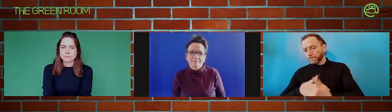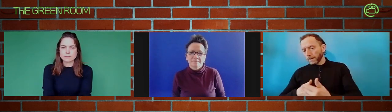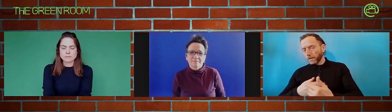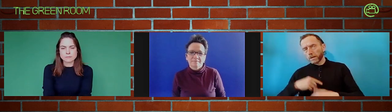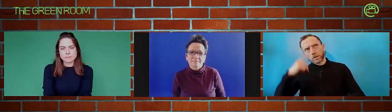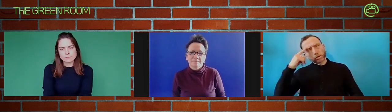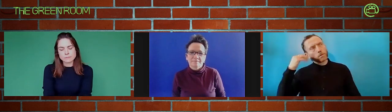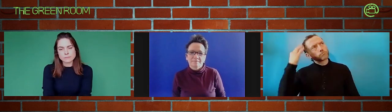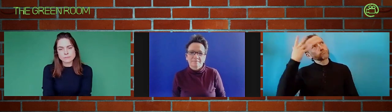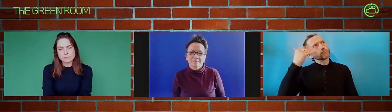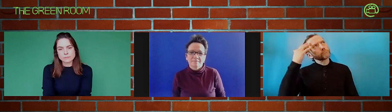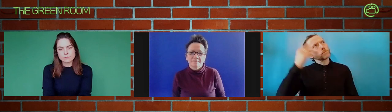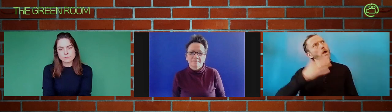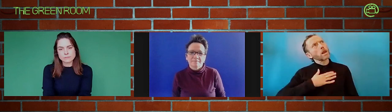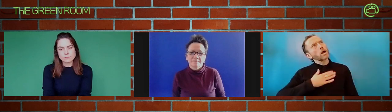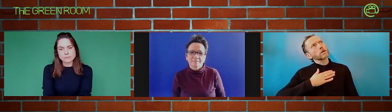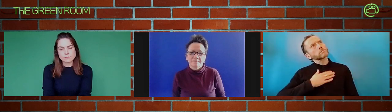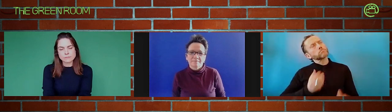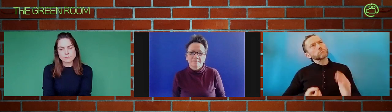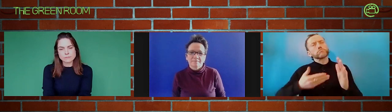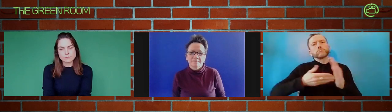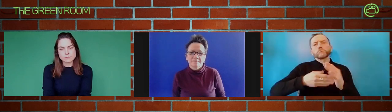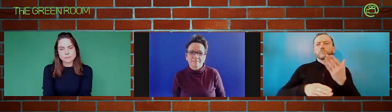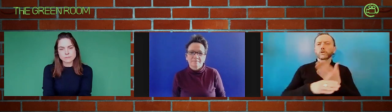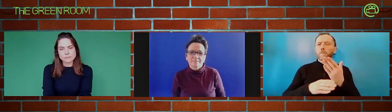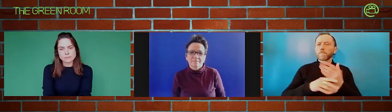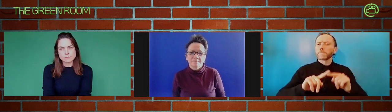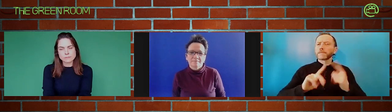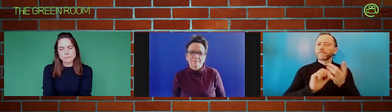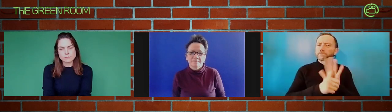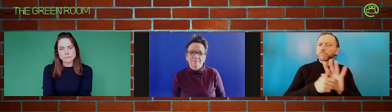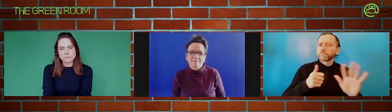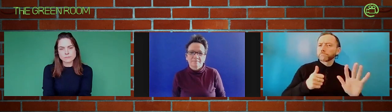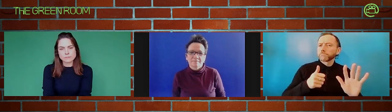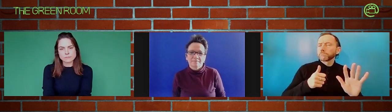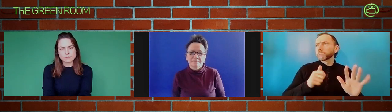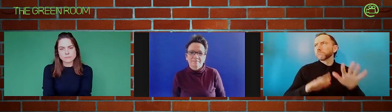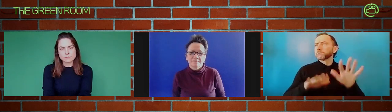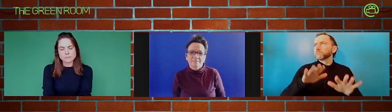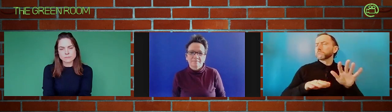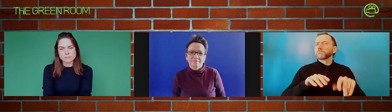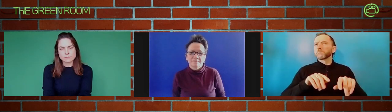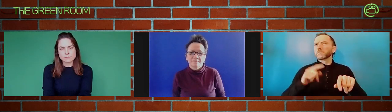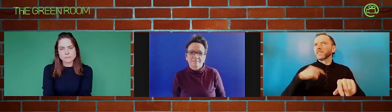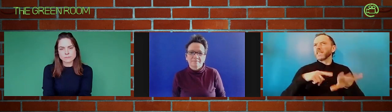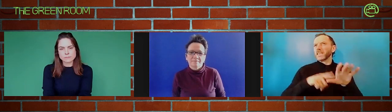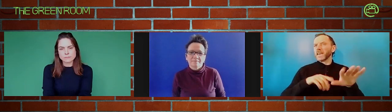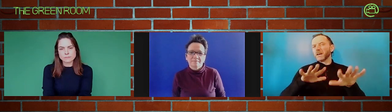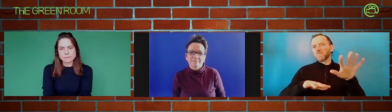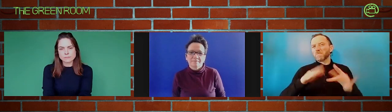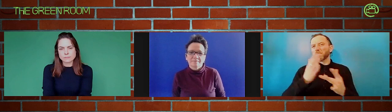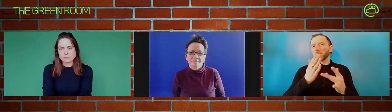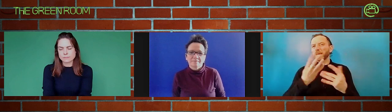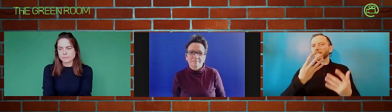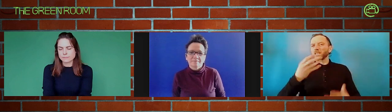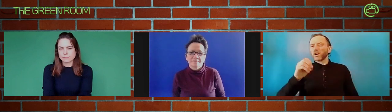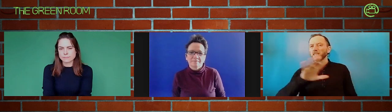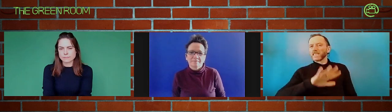like to do something else' and this was sort of I suppose getting on for mid to late 90s. And I was working on a